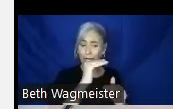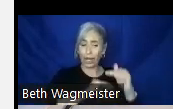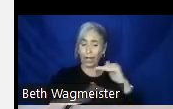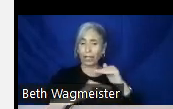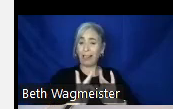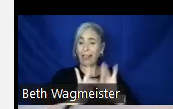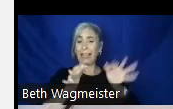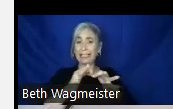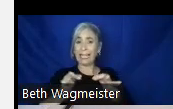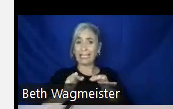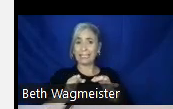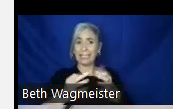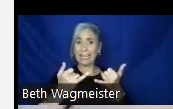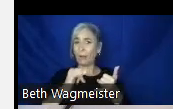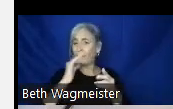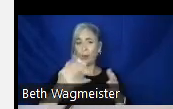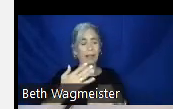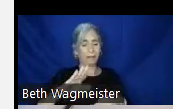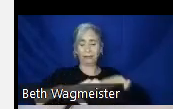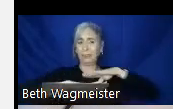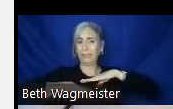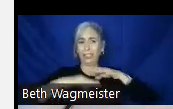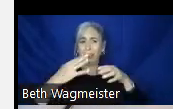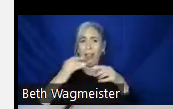suddenly I don't have a sufficient color contrast. CMS can give a warning,